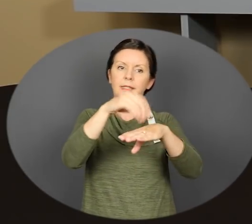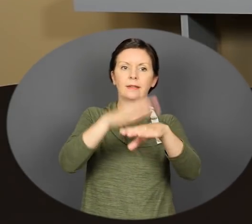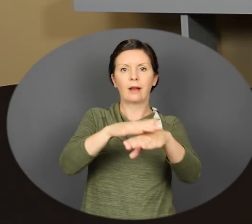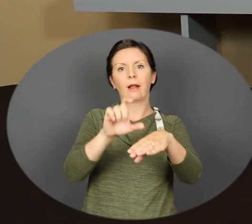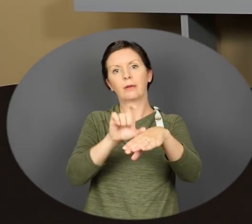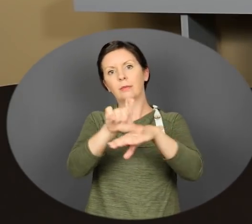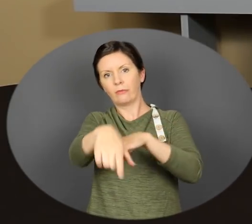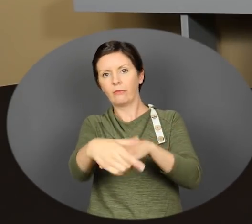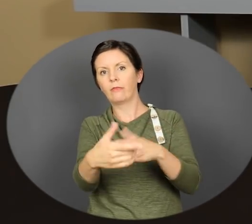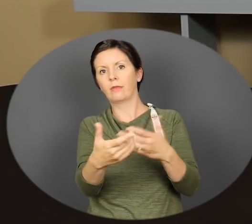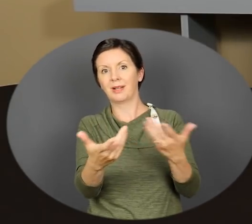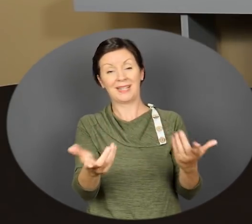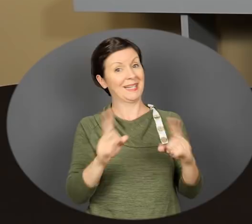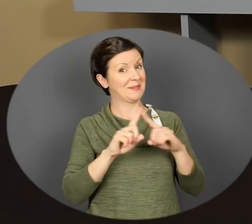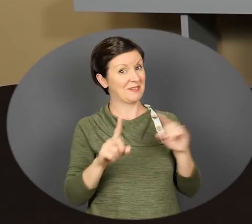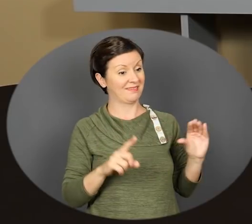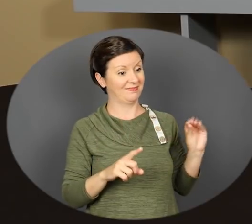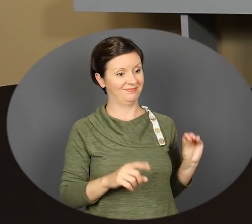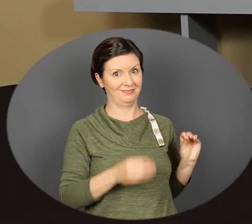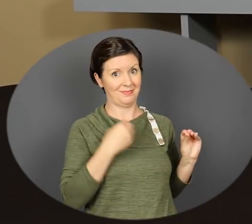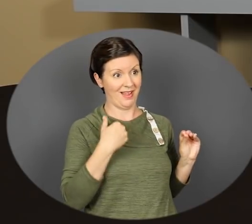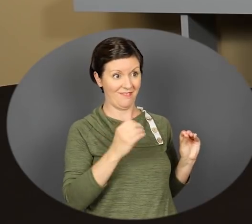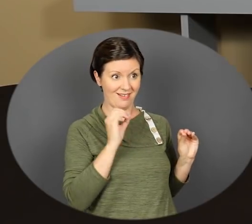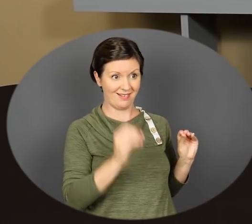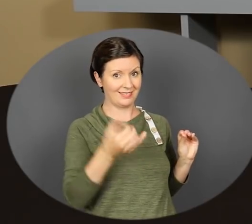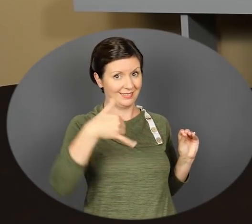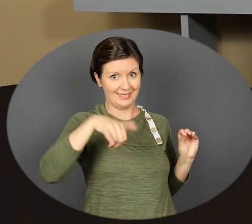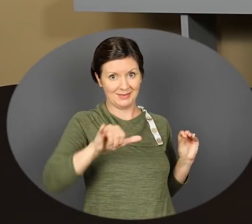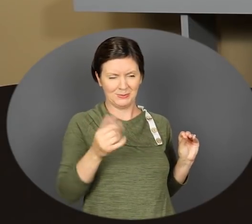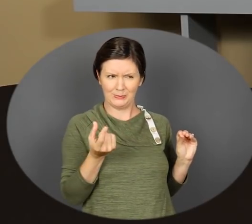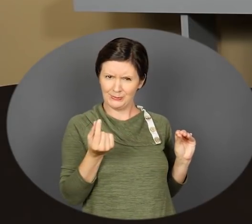their marker and of course there’s still no tiles for them to draw either. But they